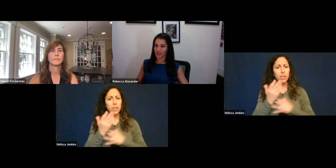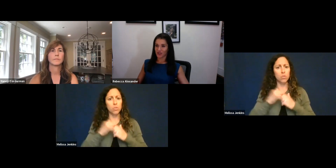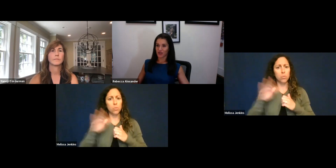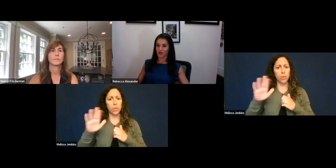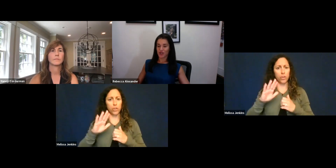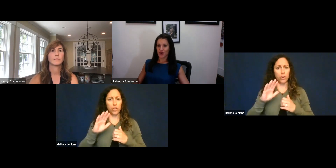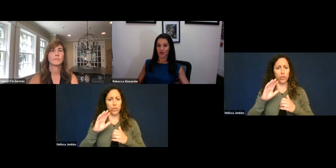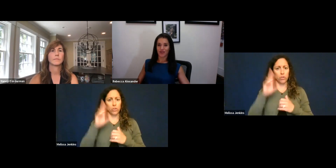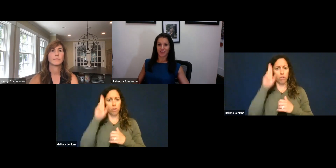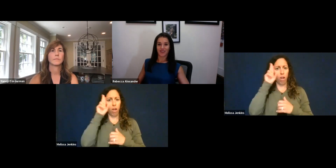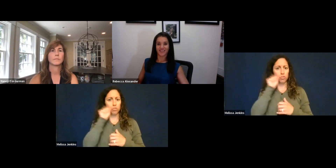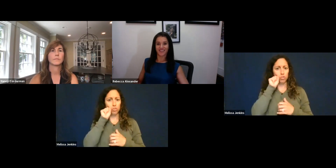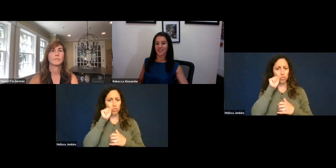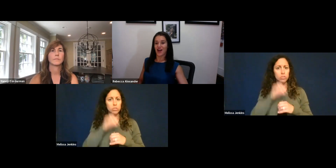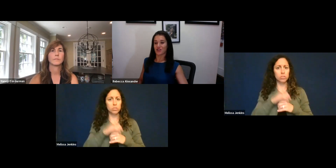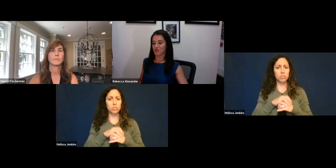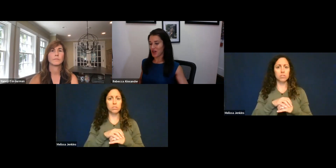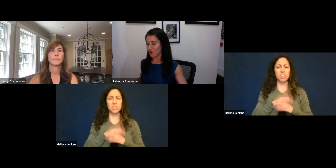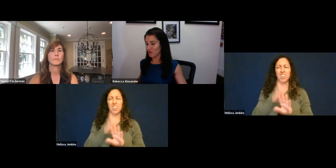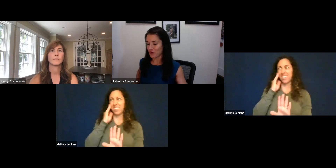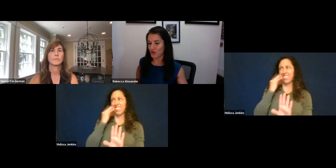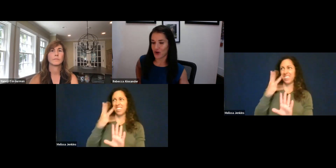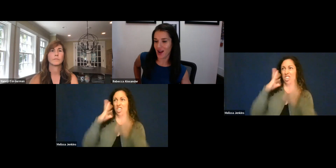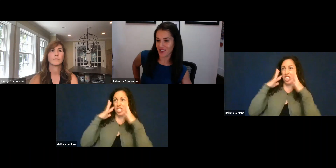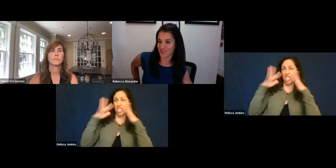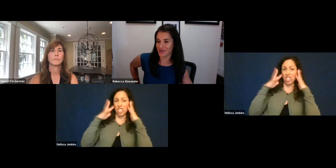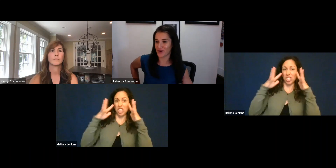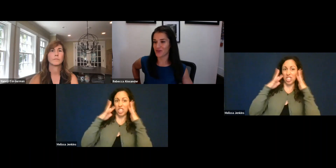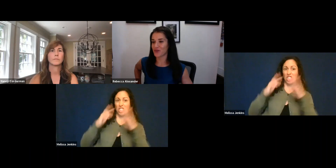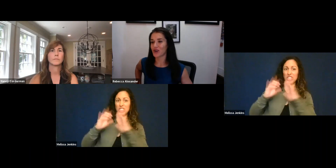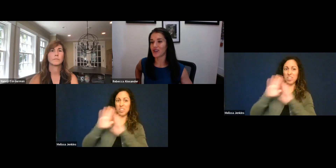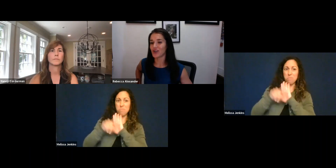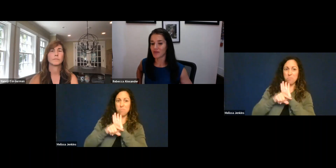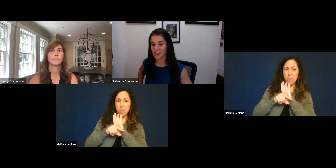here too, so that should be helpful for her for hearing me.